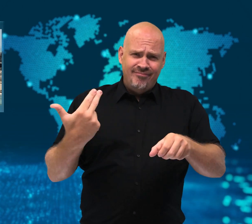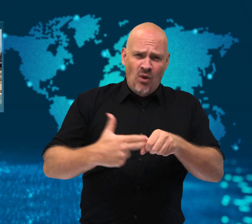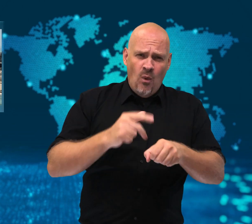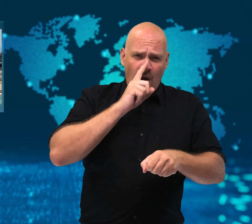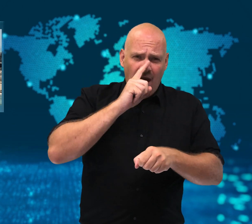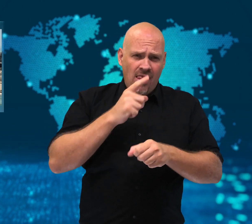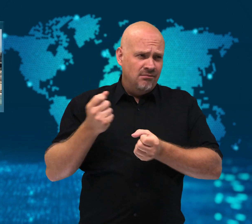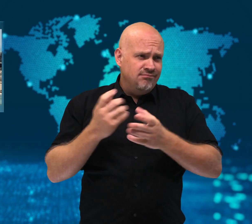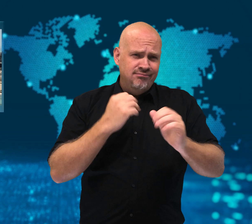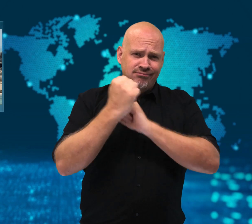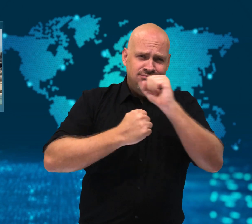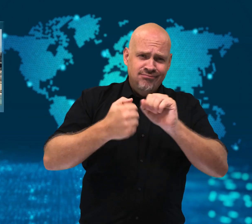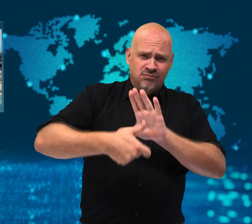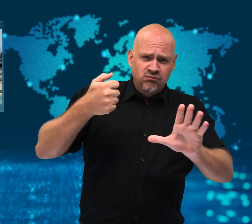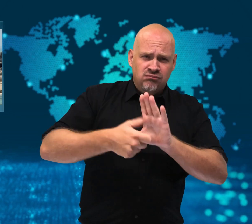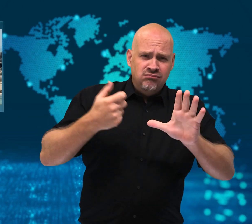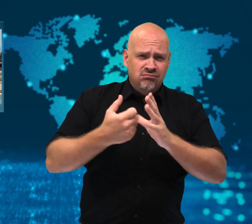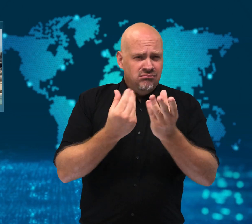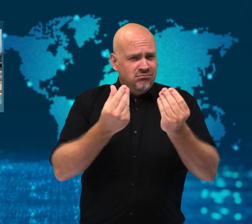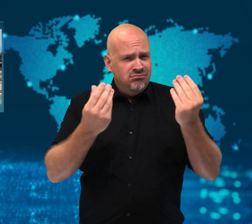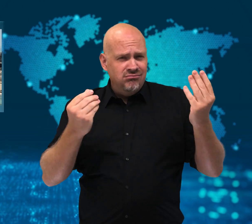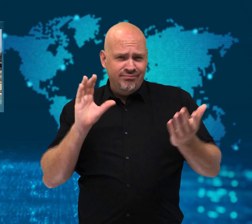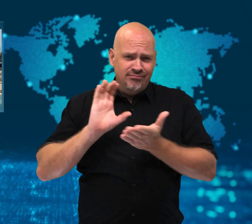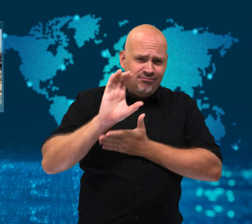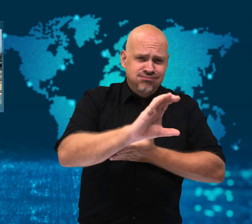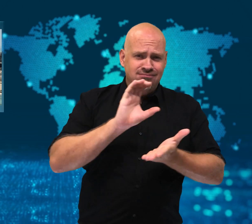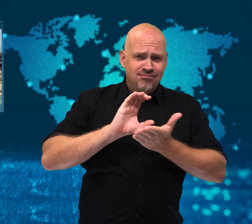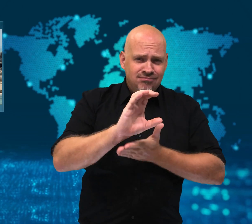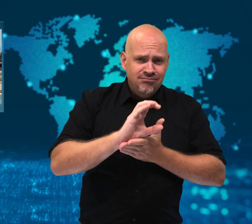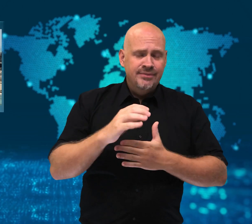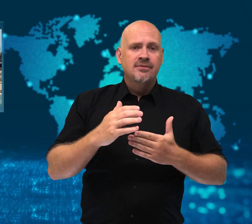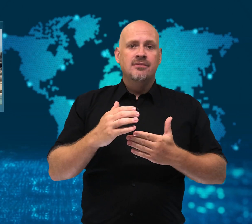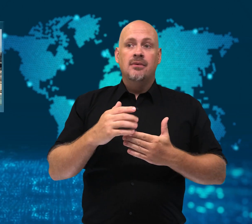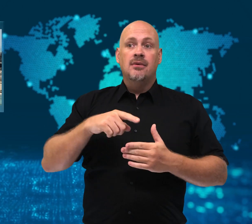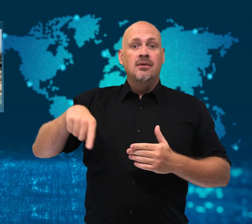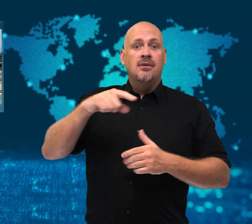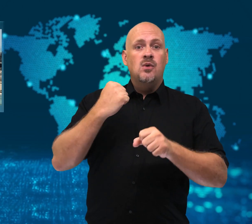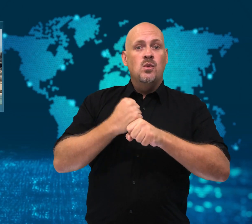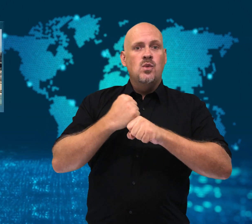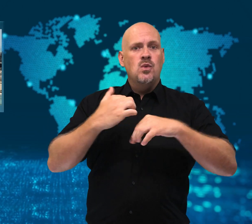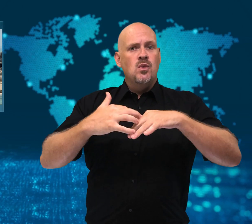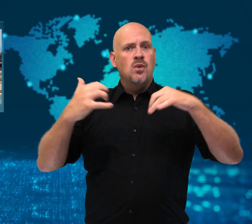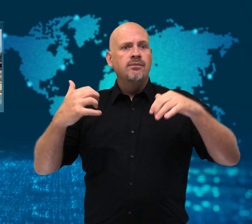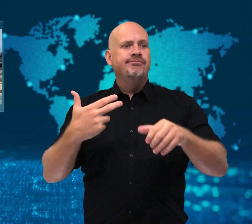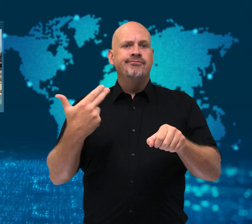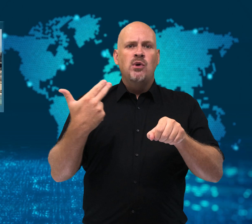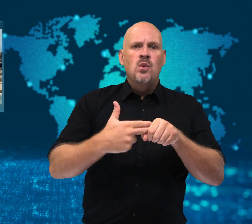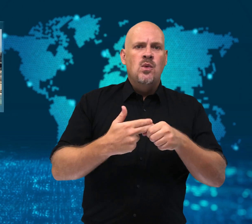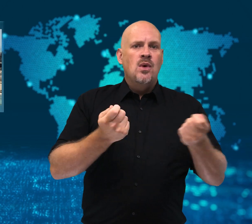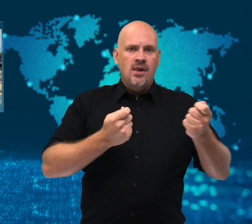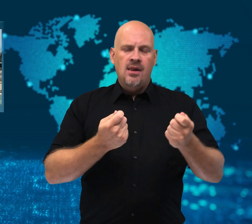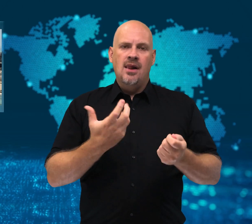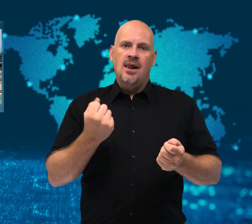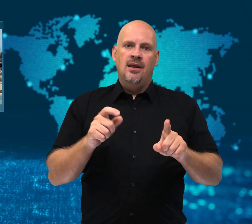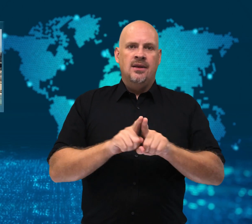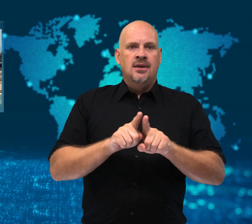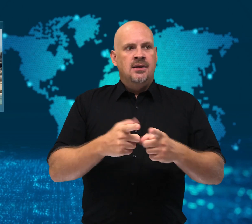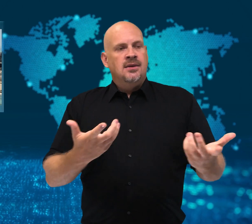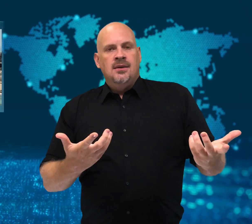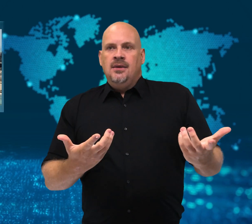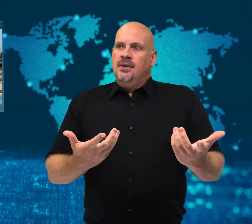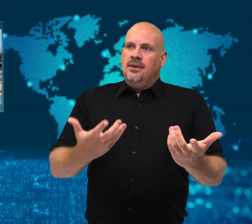and officials are frustrated with the current limits.